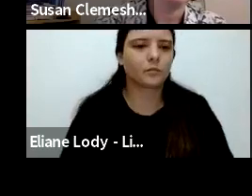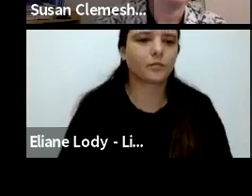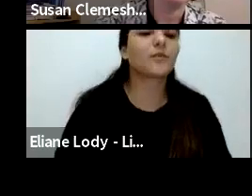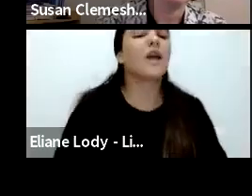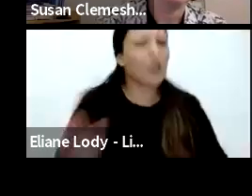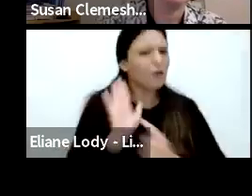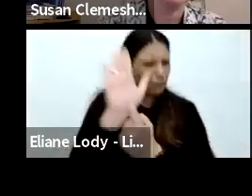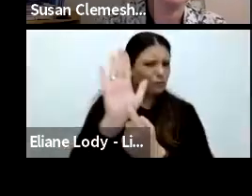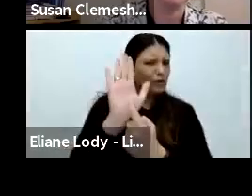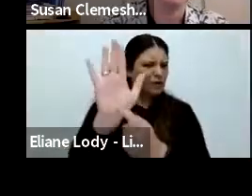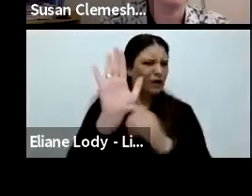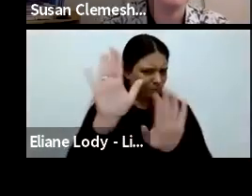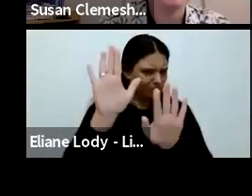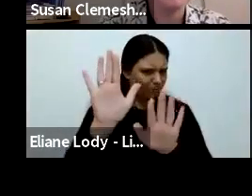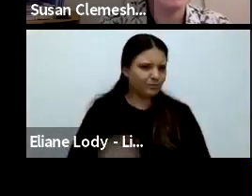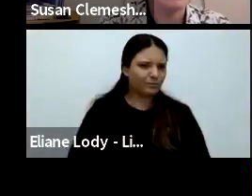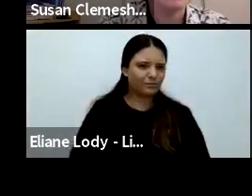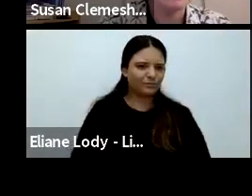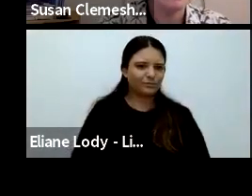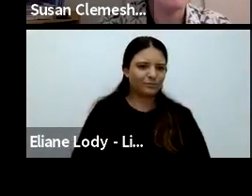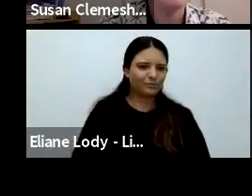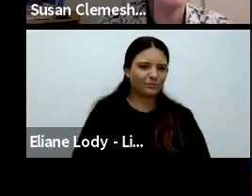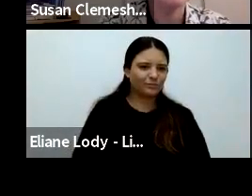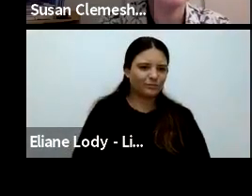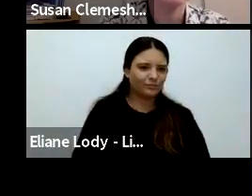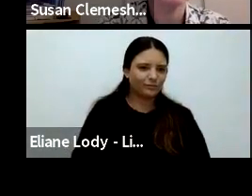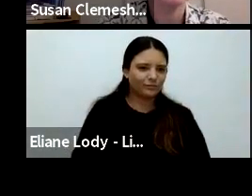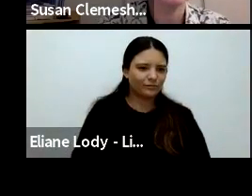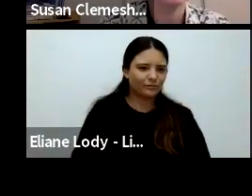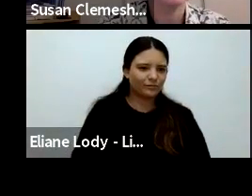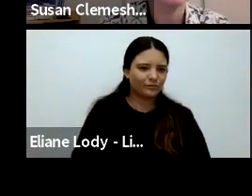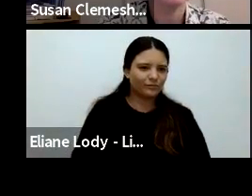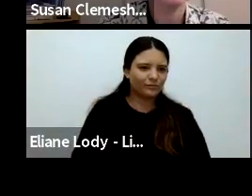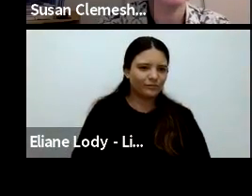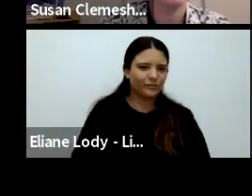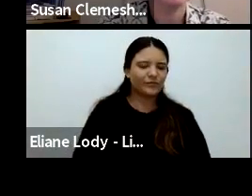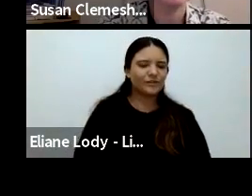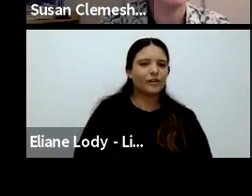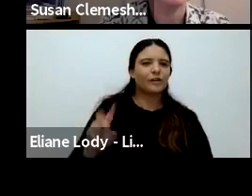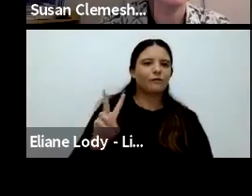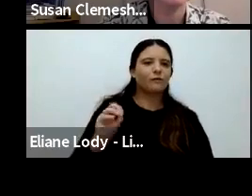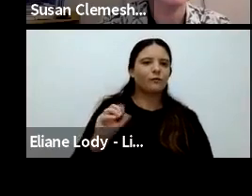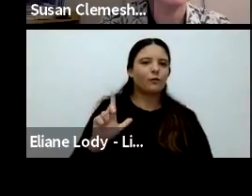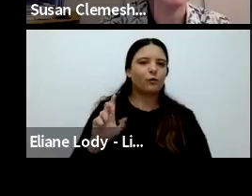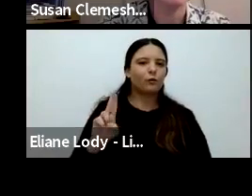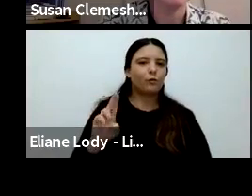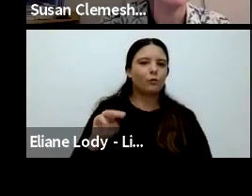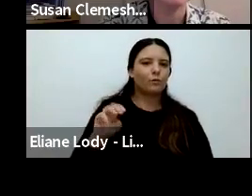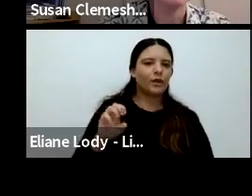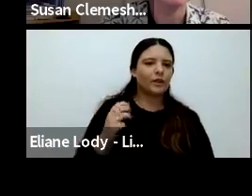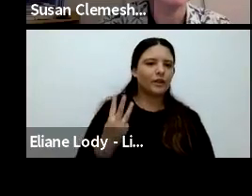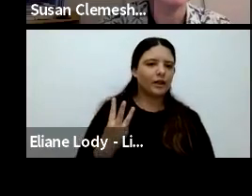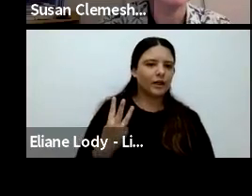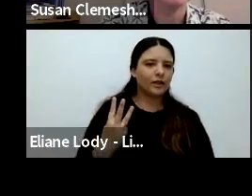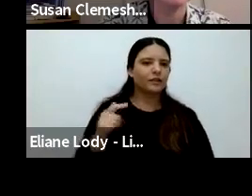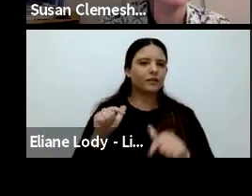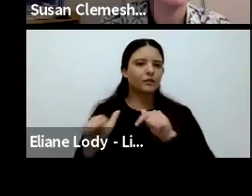of the things that forgot, I'm, I'll show you this. You can see what this is cool You can see what this is. Collected Works fine three so I just finished rereading the sun just finished reading this and